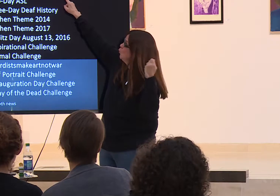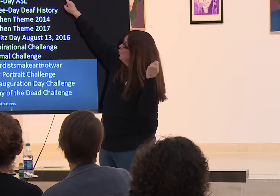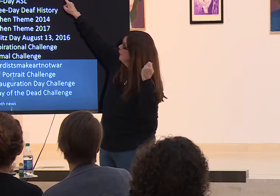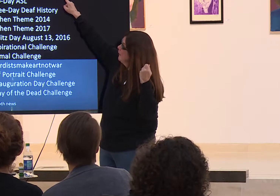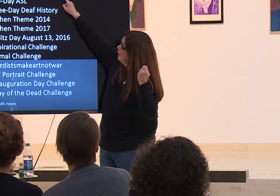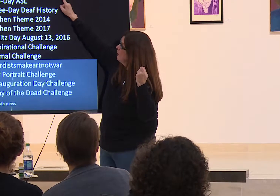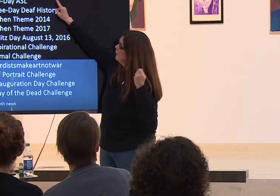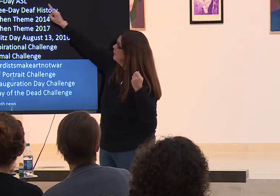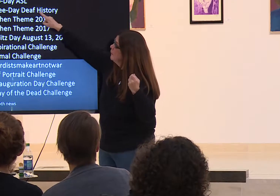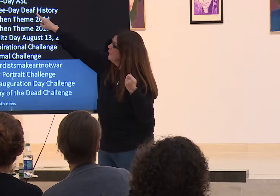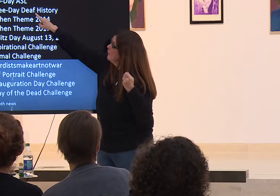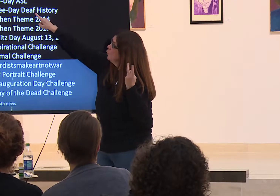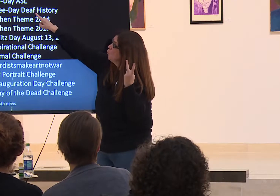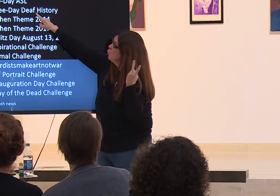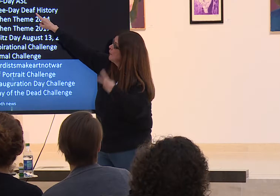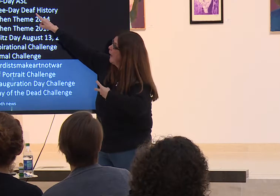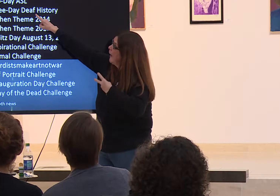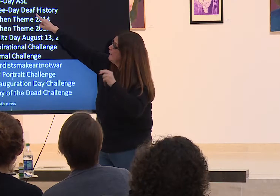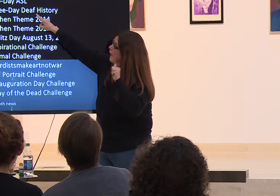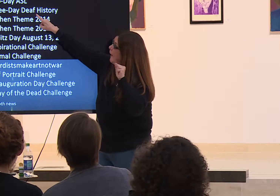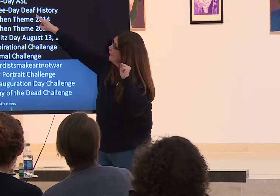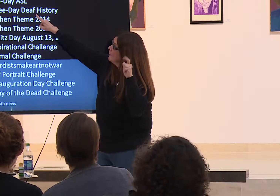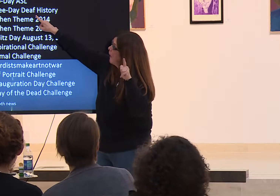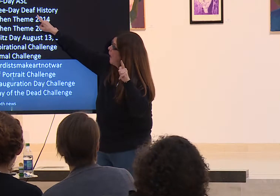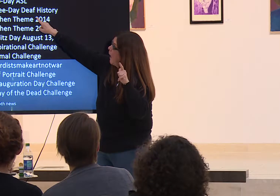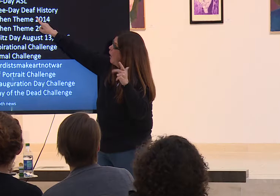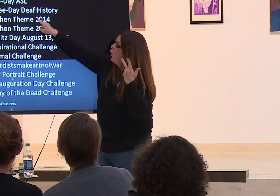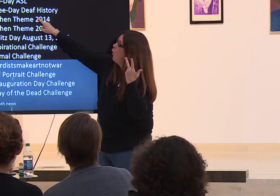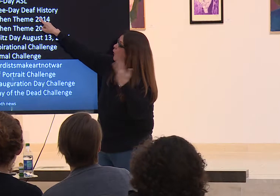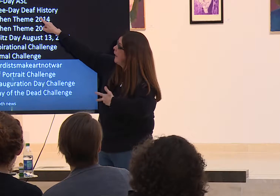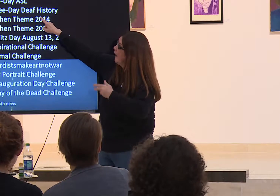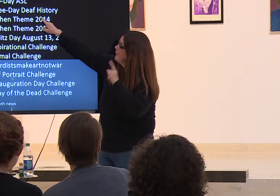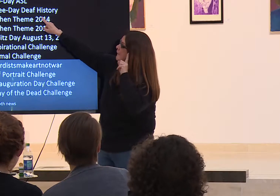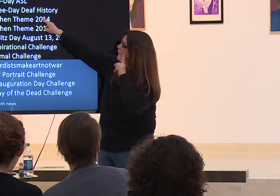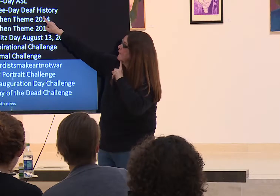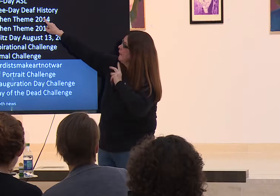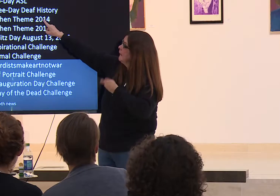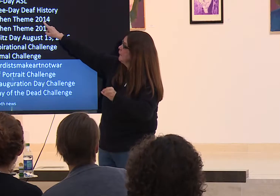Last year was the 200th anniversary, so we had a piece related to that,